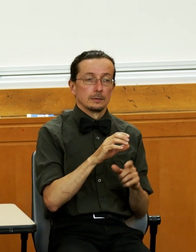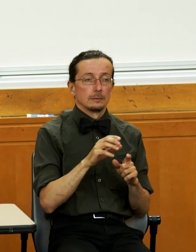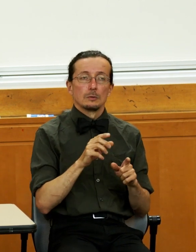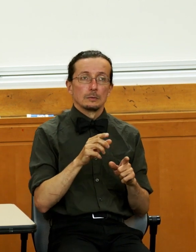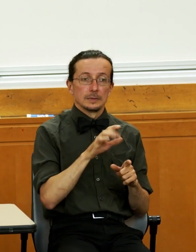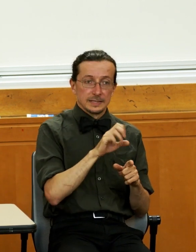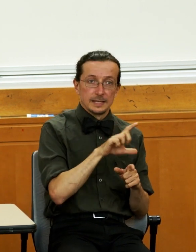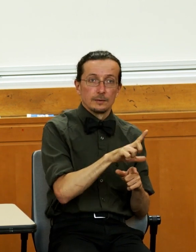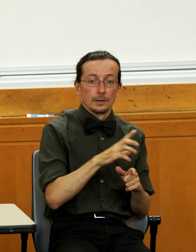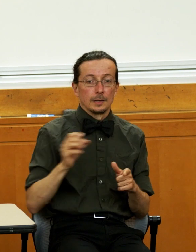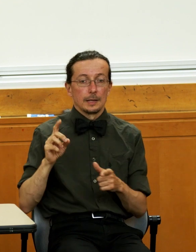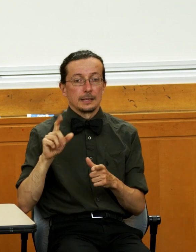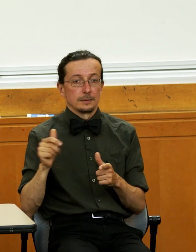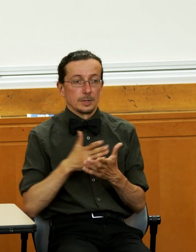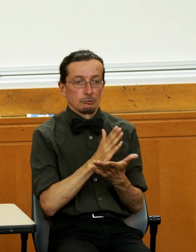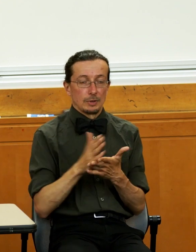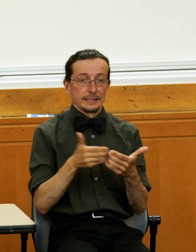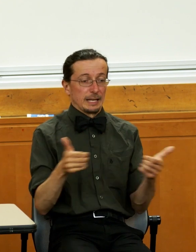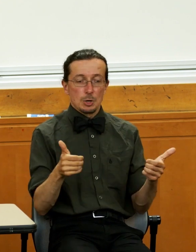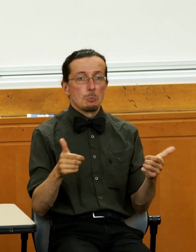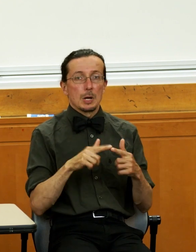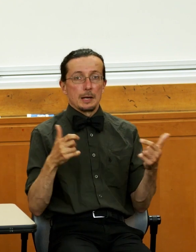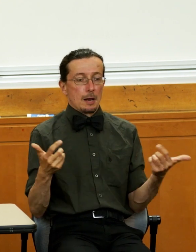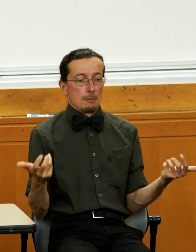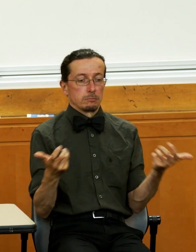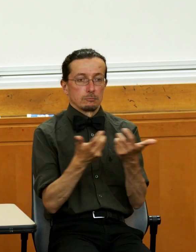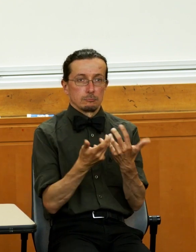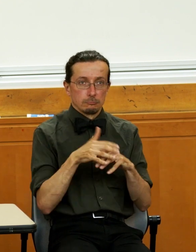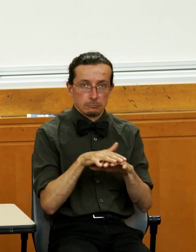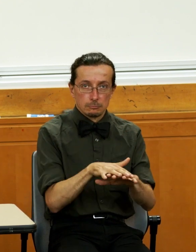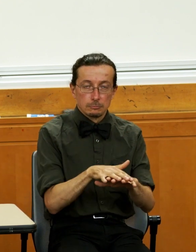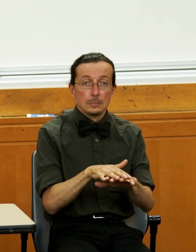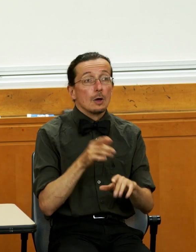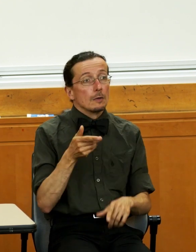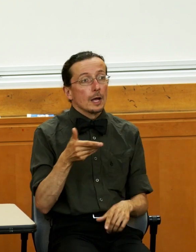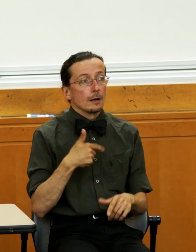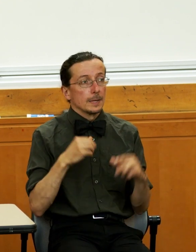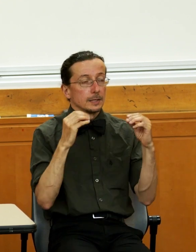I also wanted to bring the fields together. I was hired to teach a civil rights clinic that I had